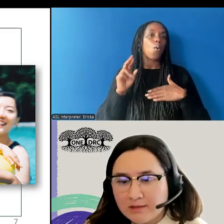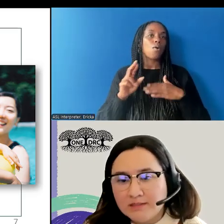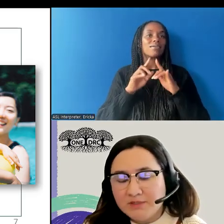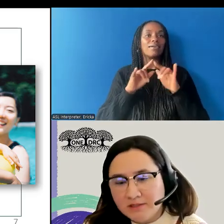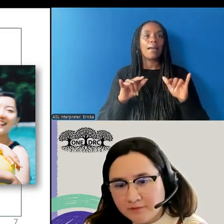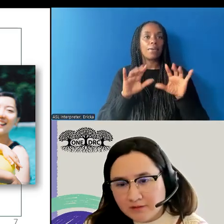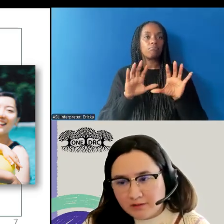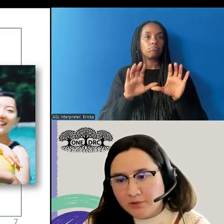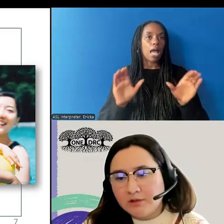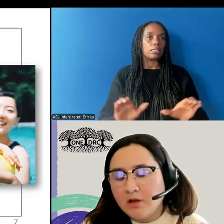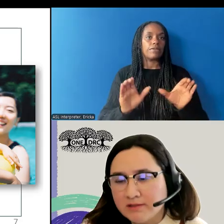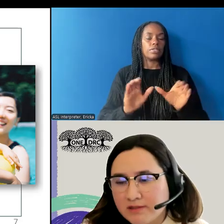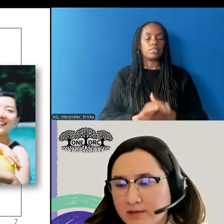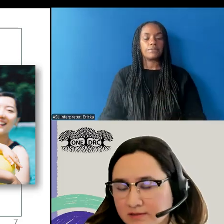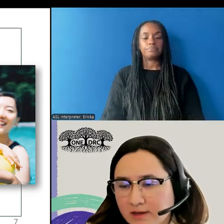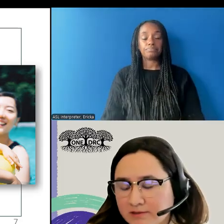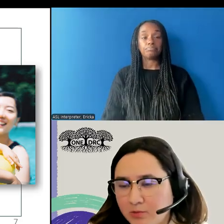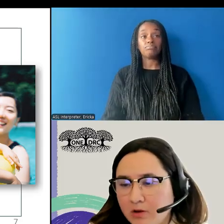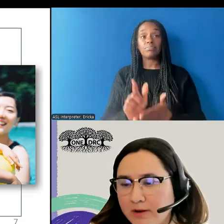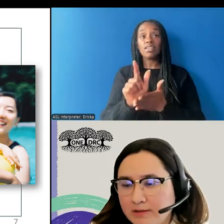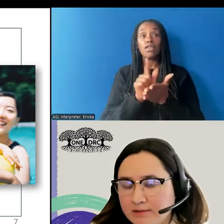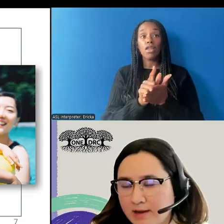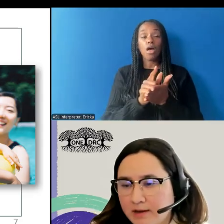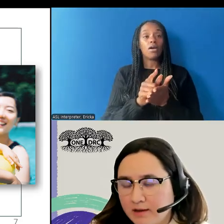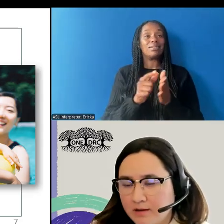And specifically, what the law says as well is that,